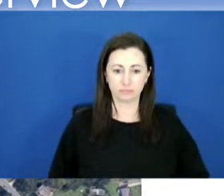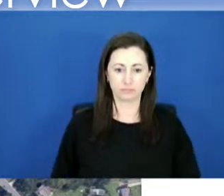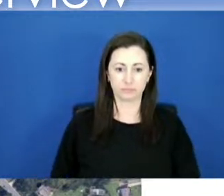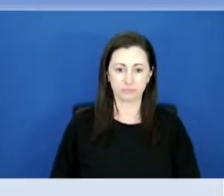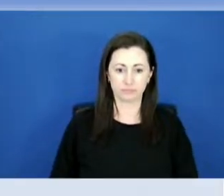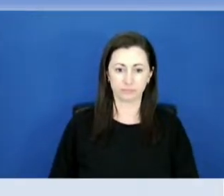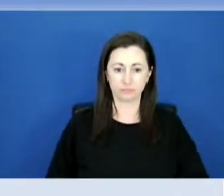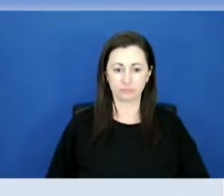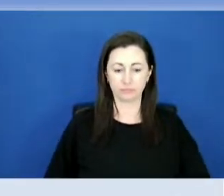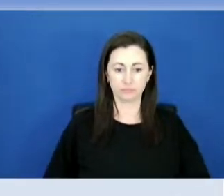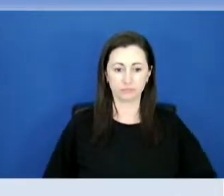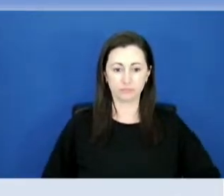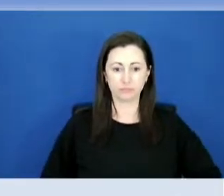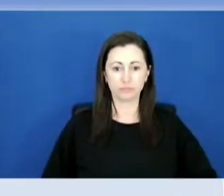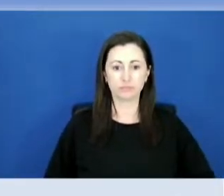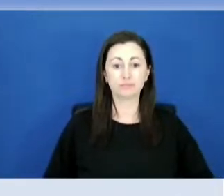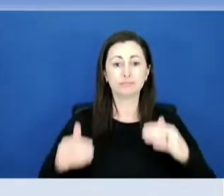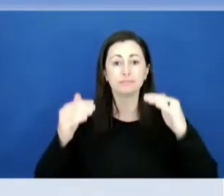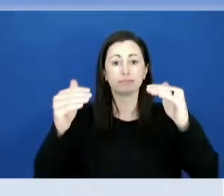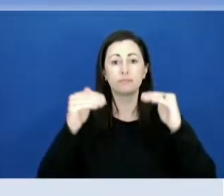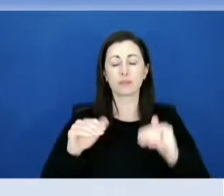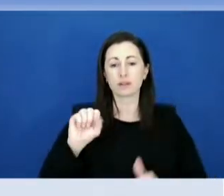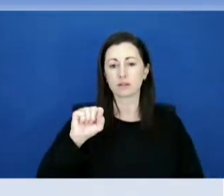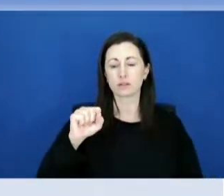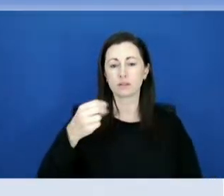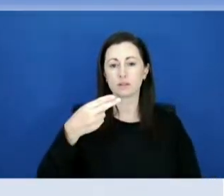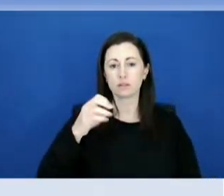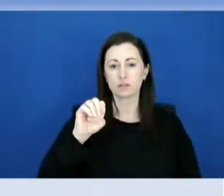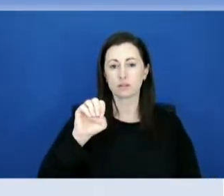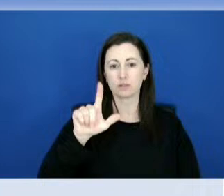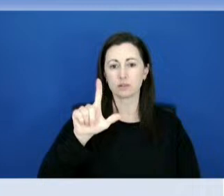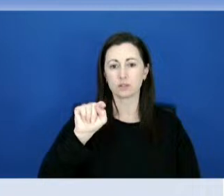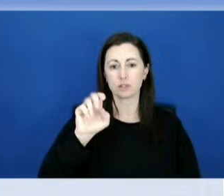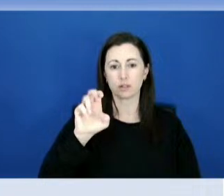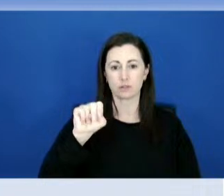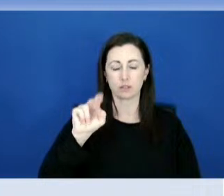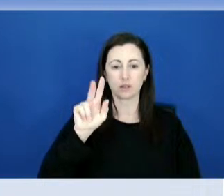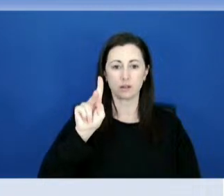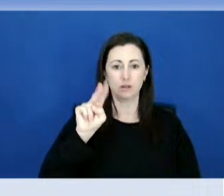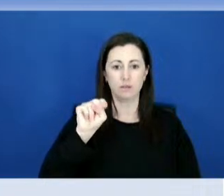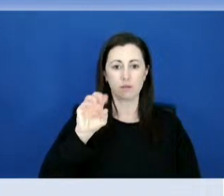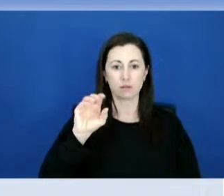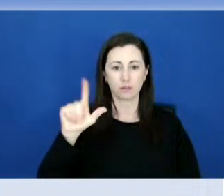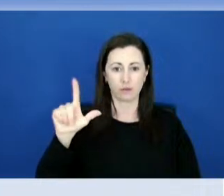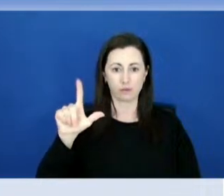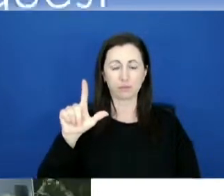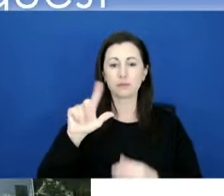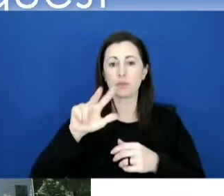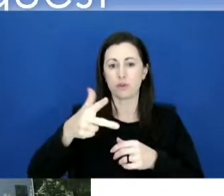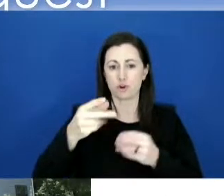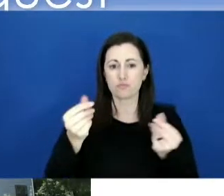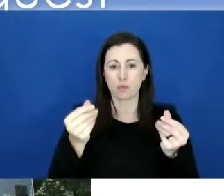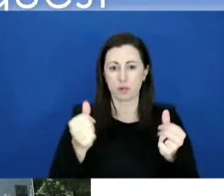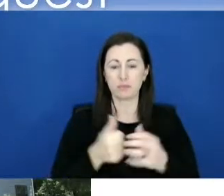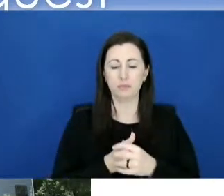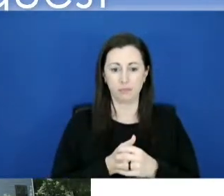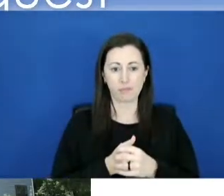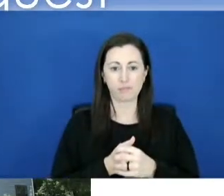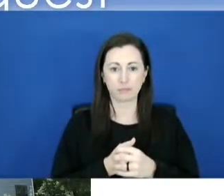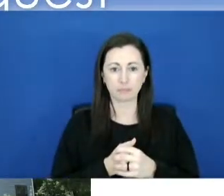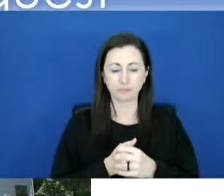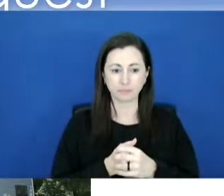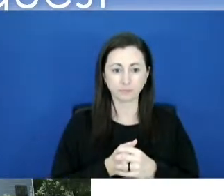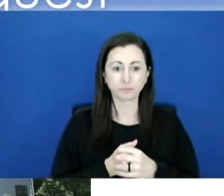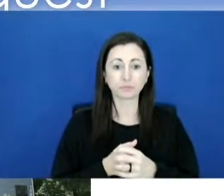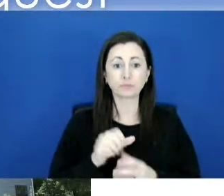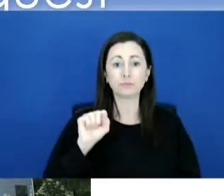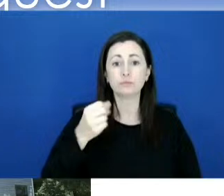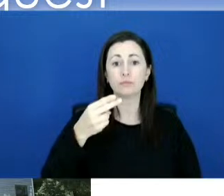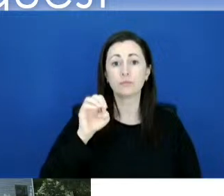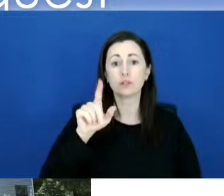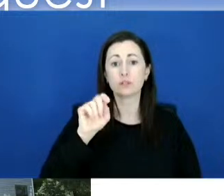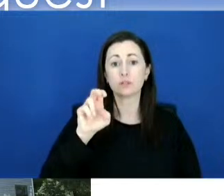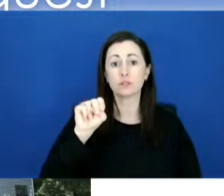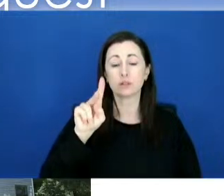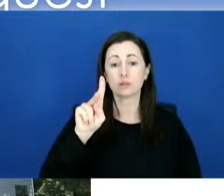LOCATIONS.